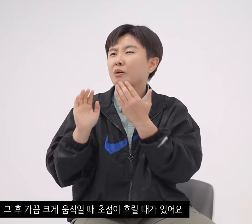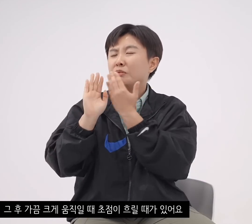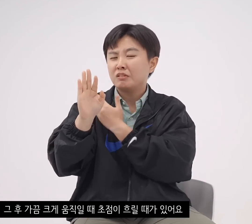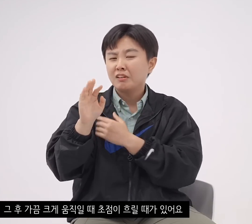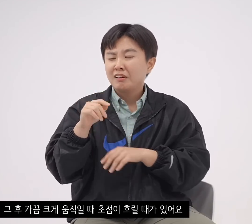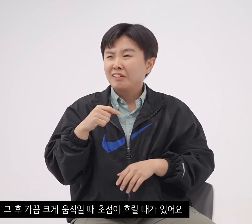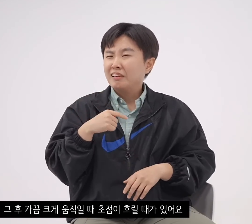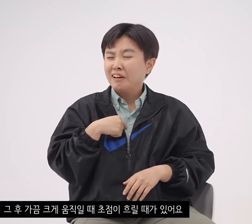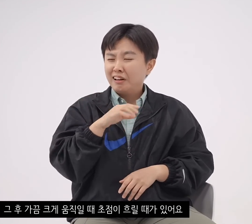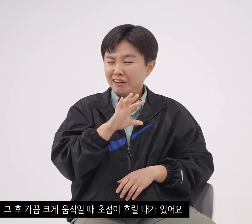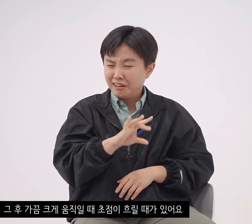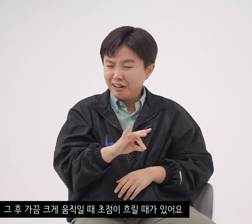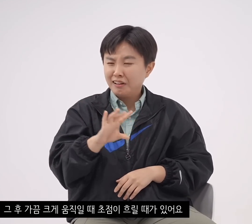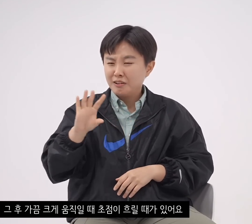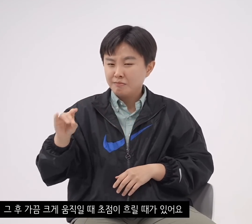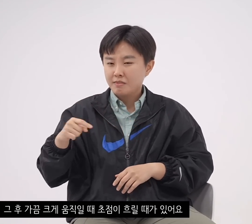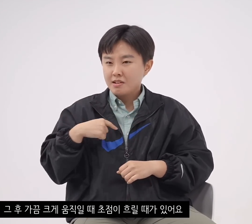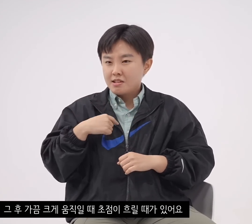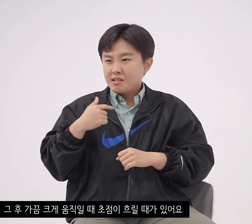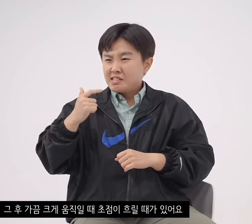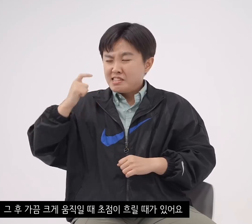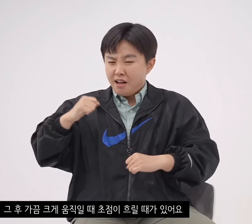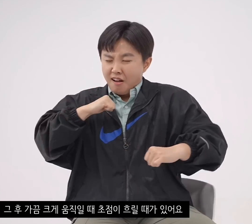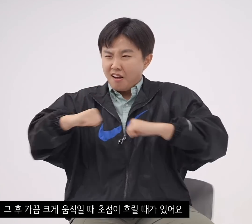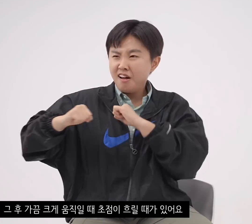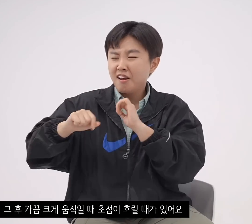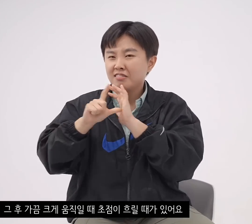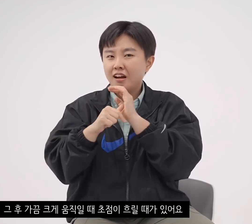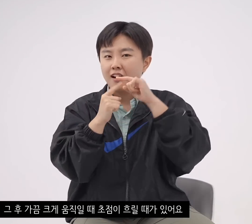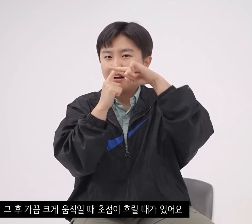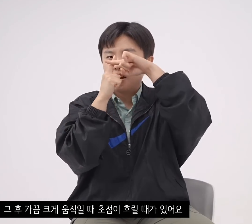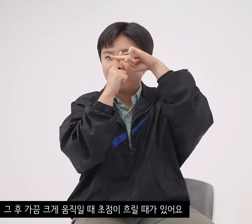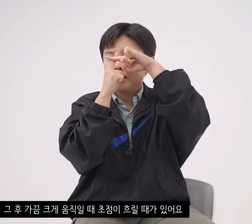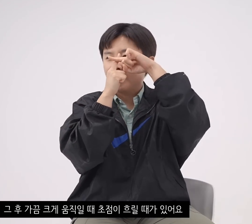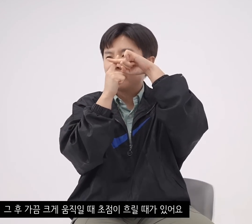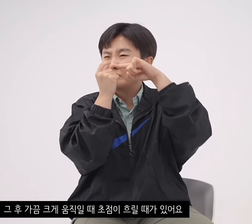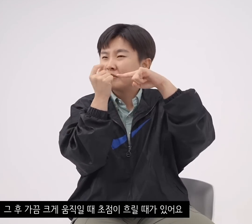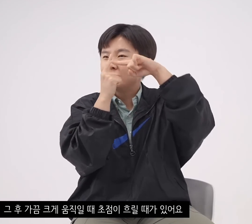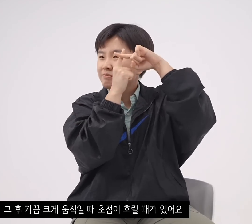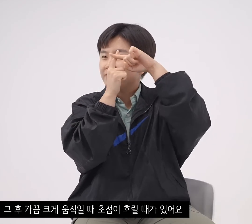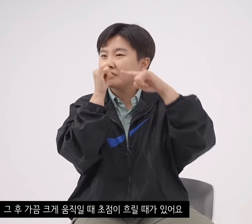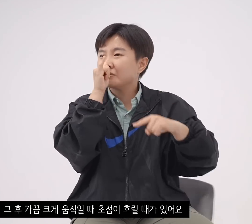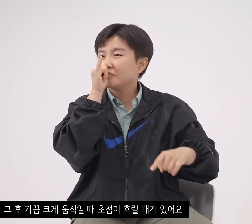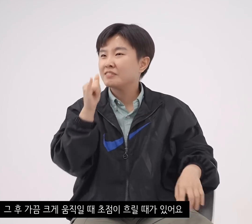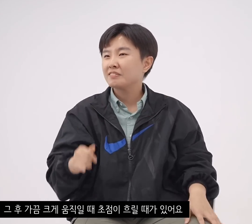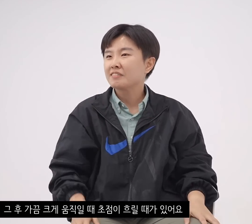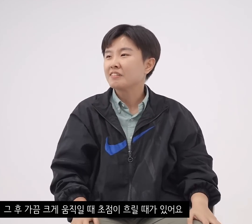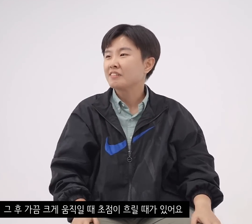After that, sometimes when I moved a lot, my focus was blurry.